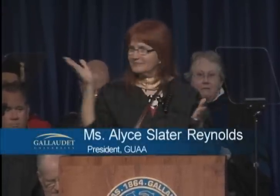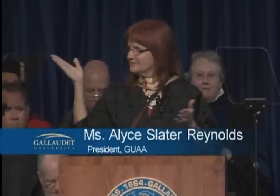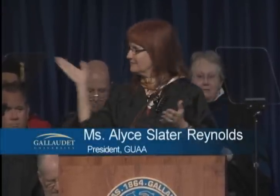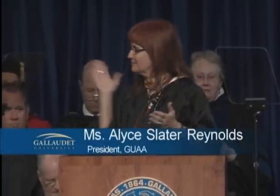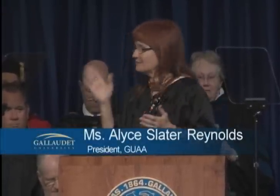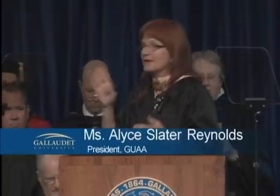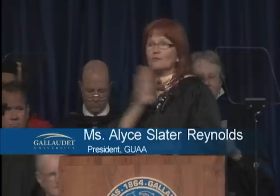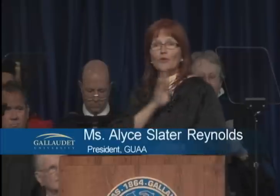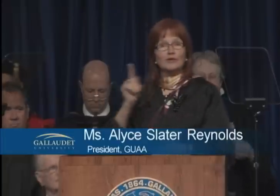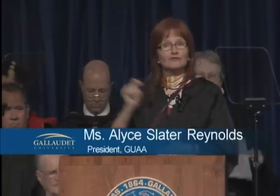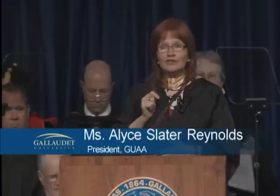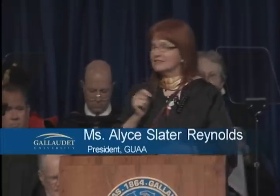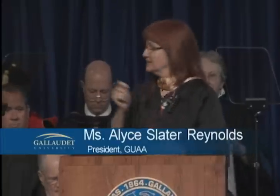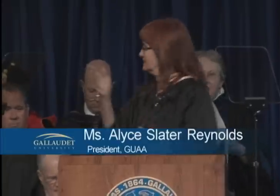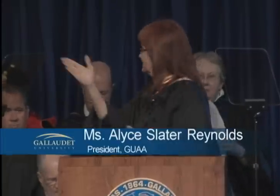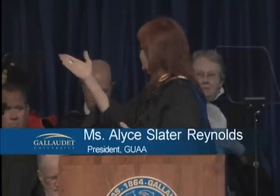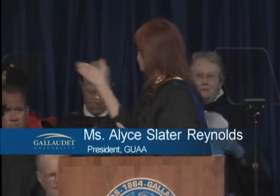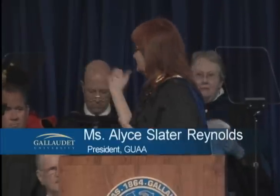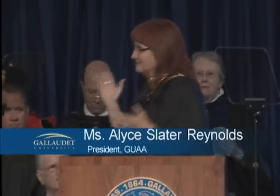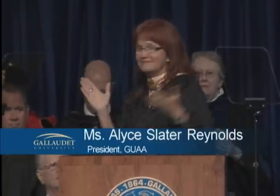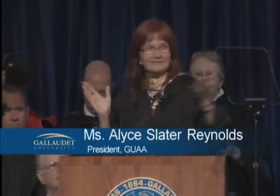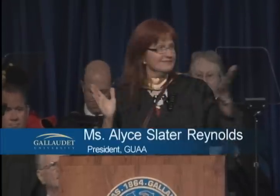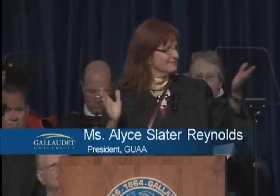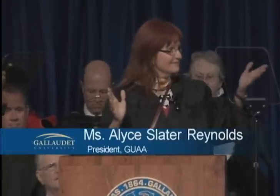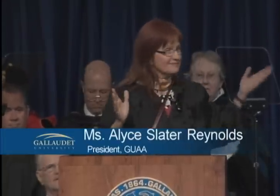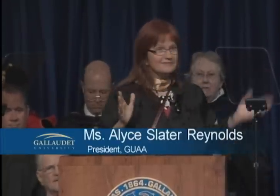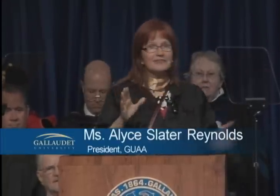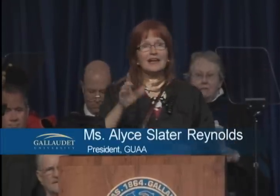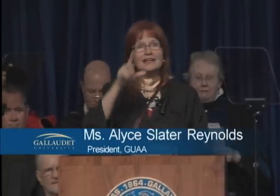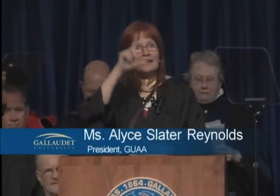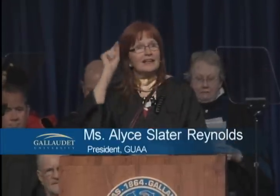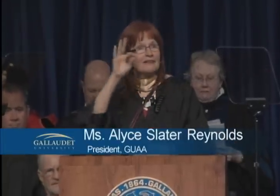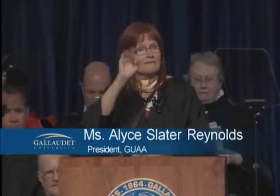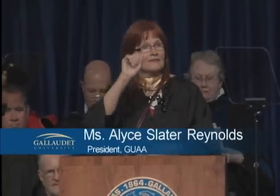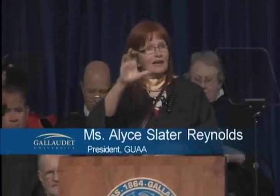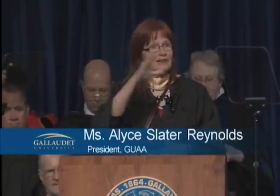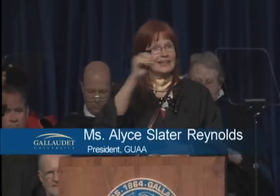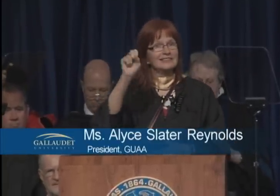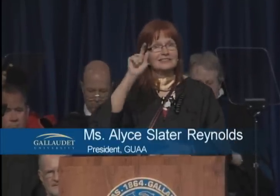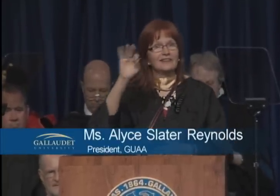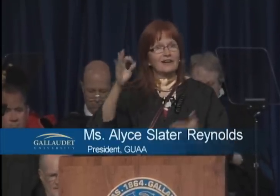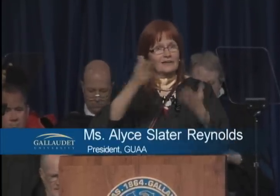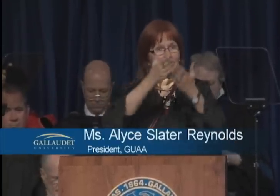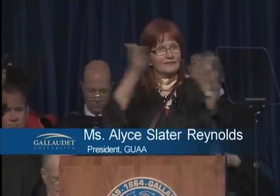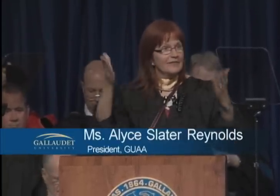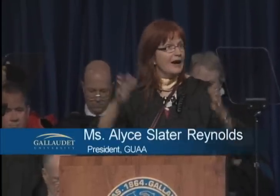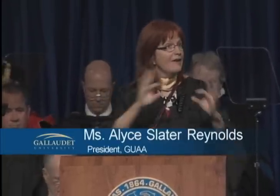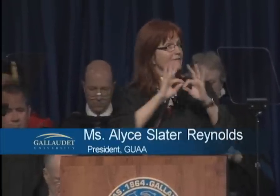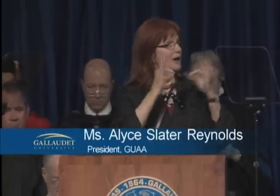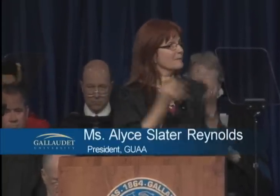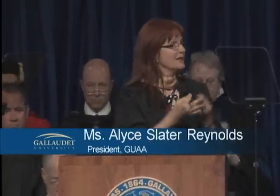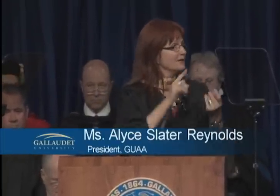and Board of Trustees, Gallaudet faculty, staff,